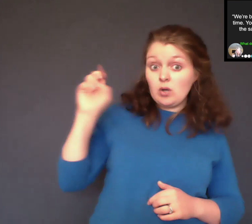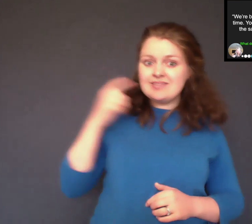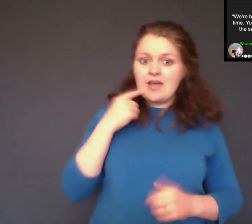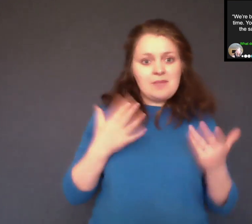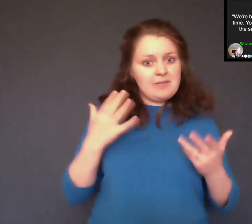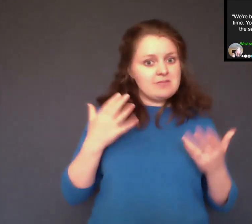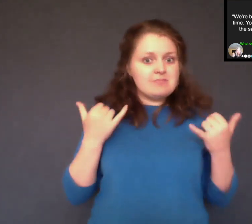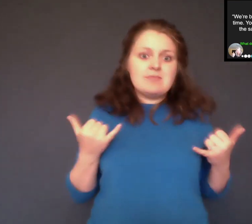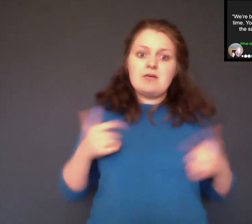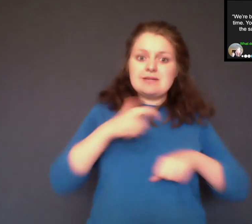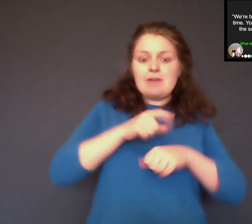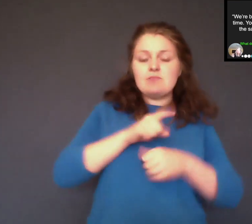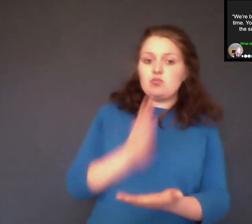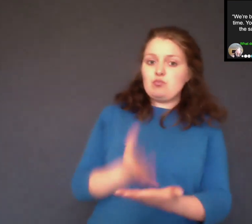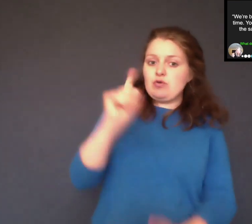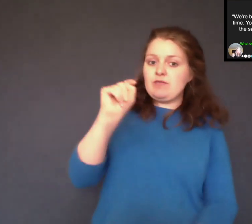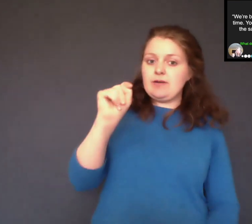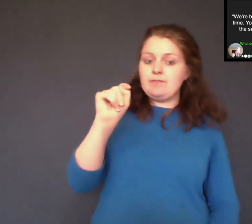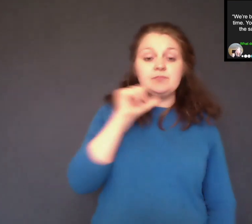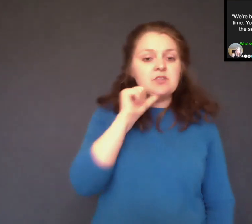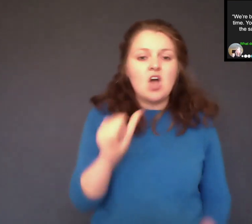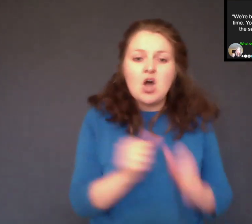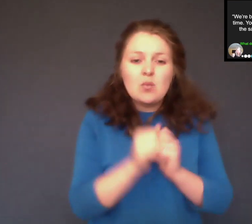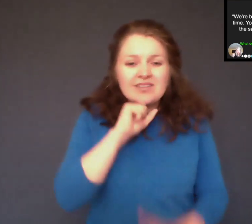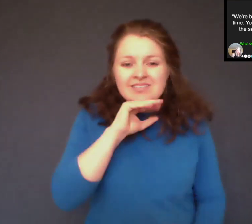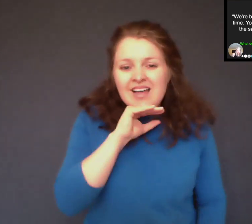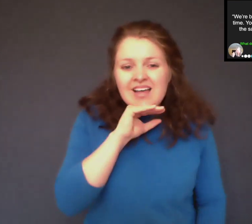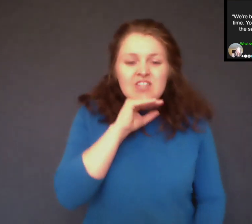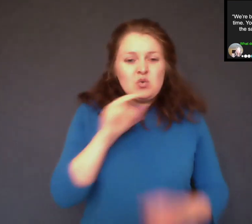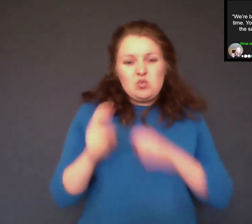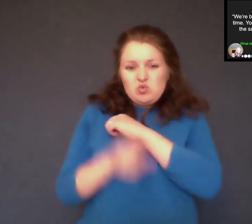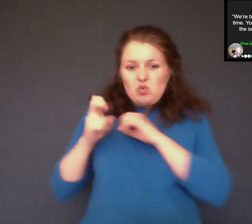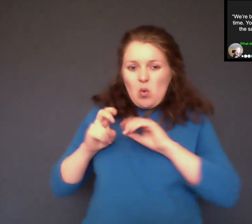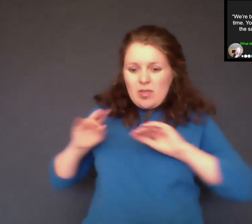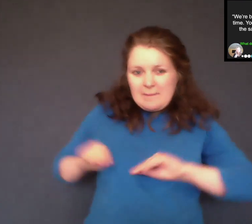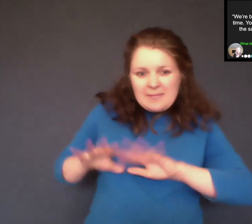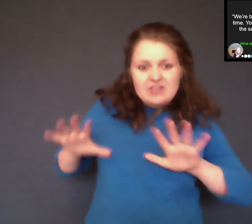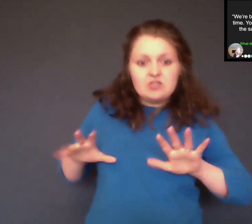not with dust nor with stolen conjurings but with the power in his own bones